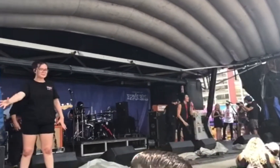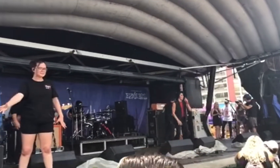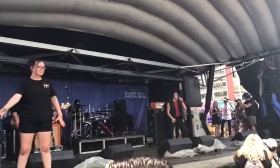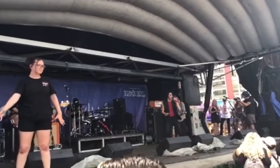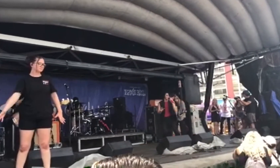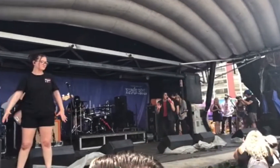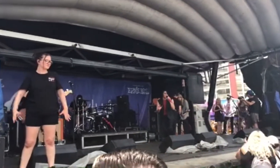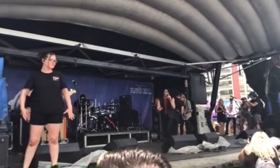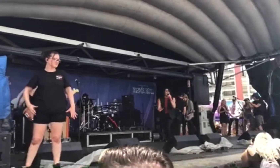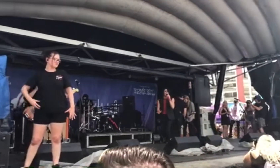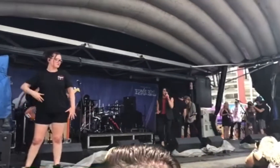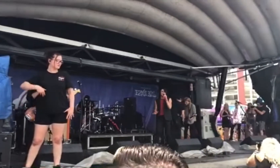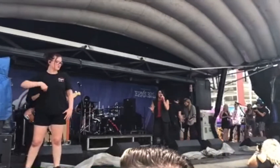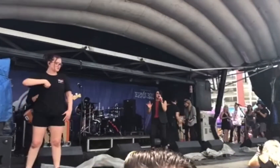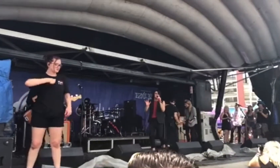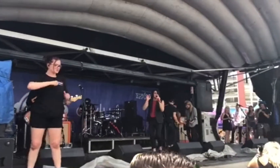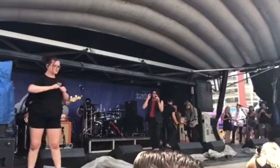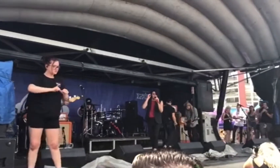But it's better not to say